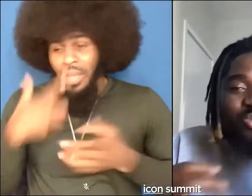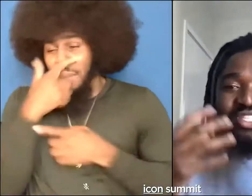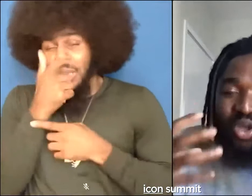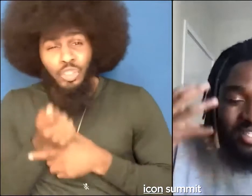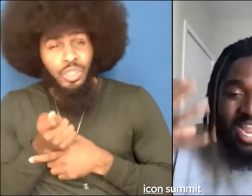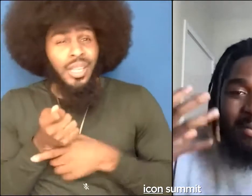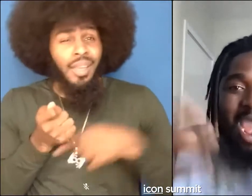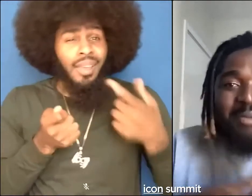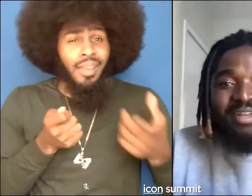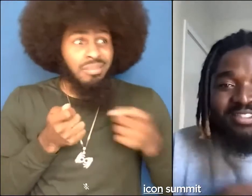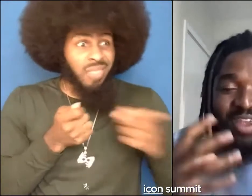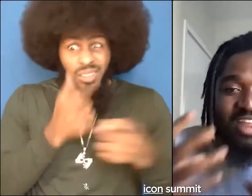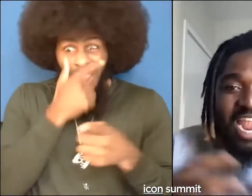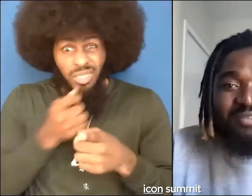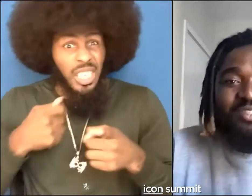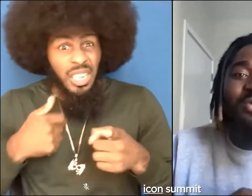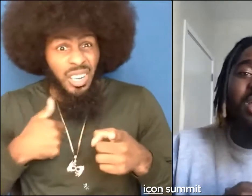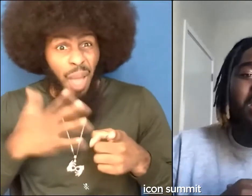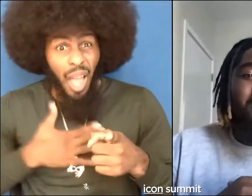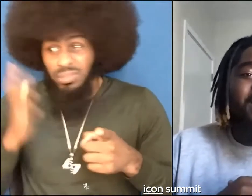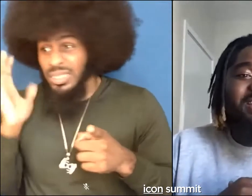All those thoughts come up, and it's very uncomfortable.